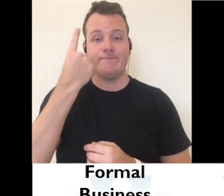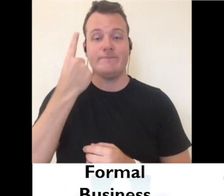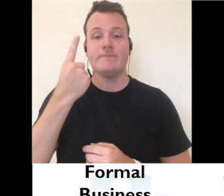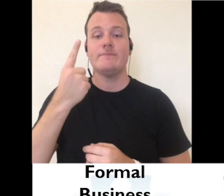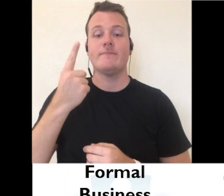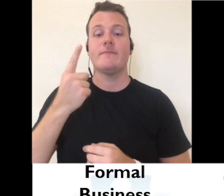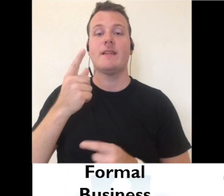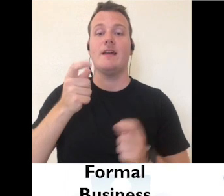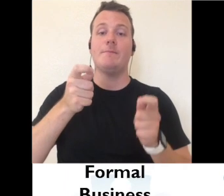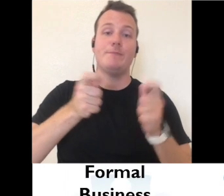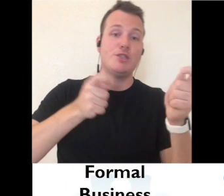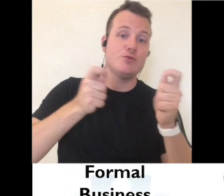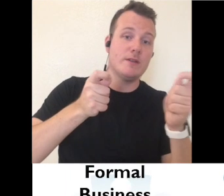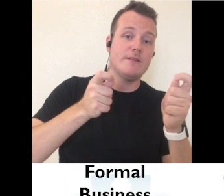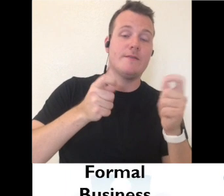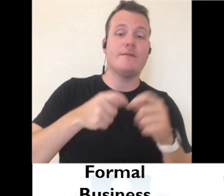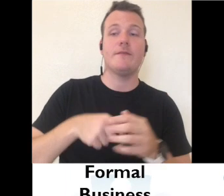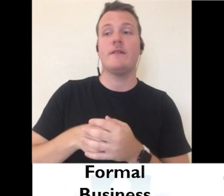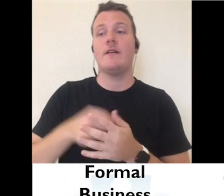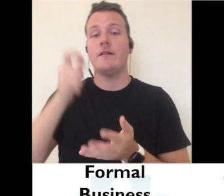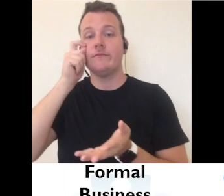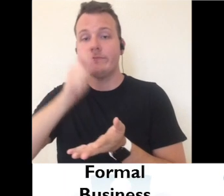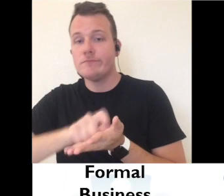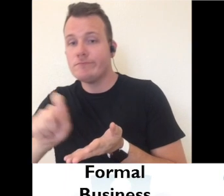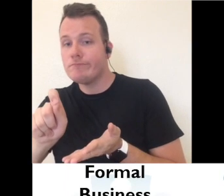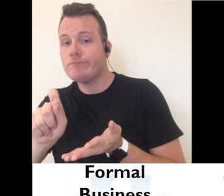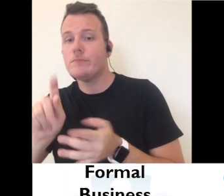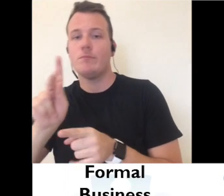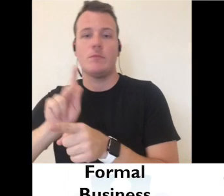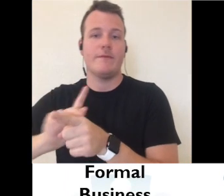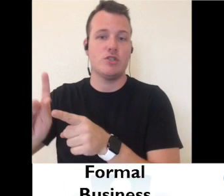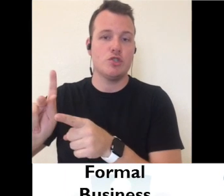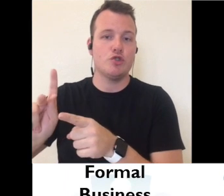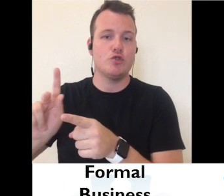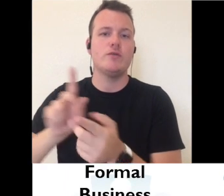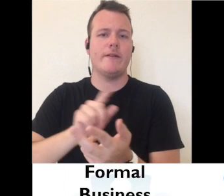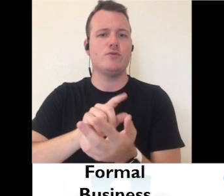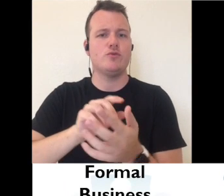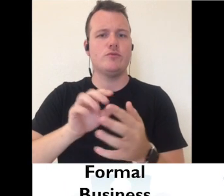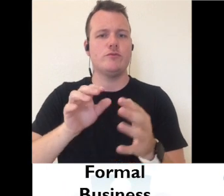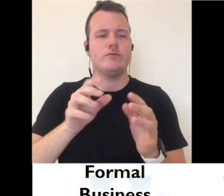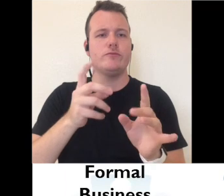professional positions. It's a good idea to present qualifications, specific